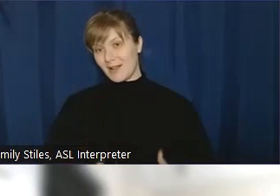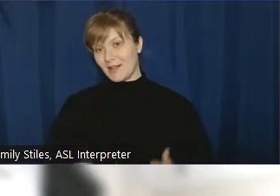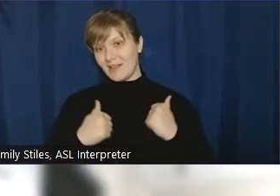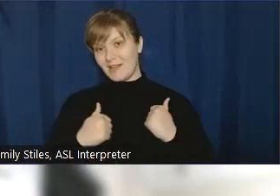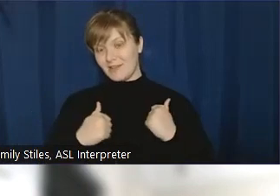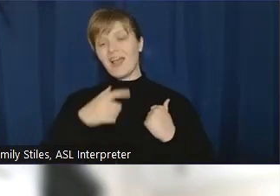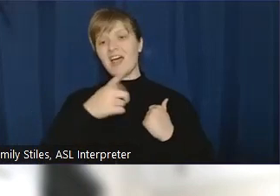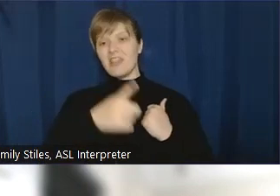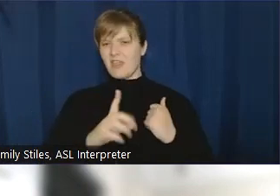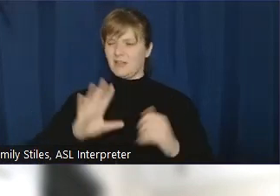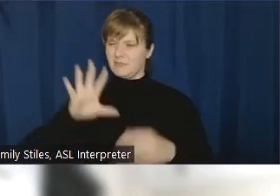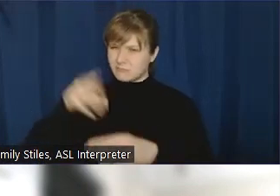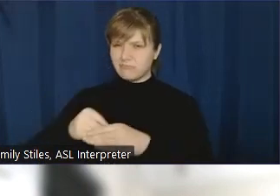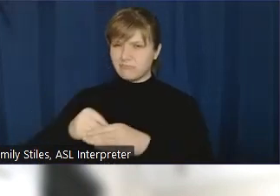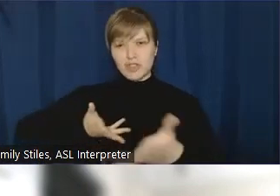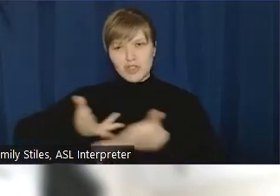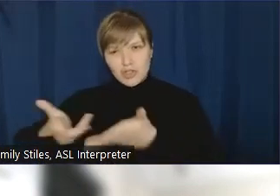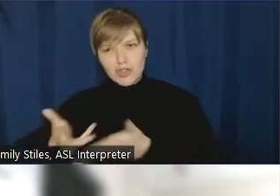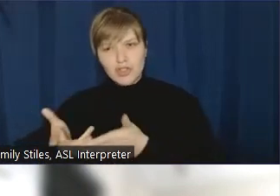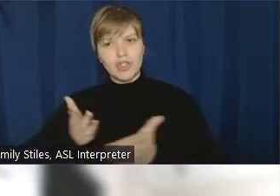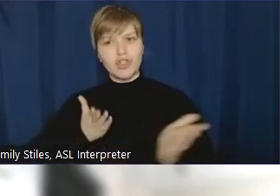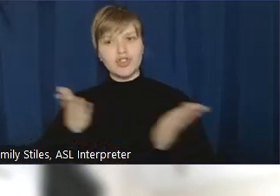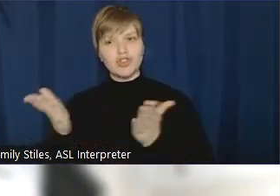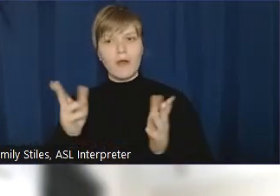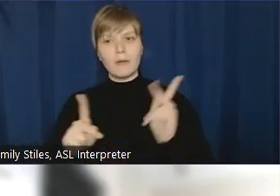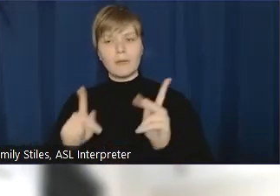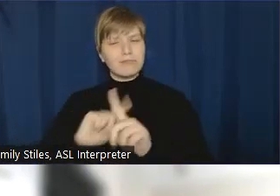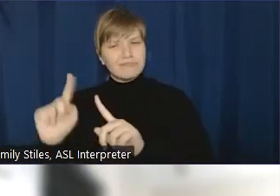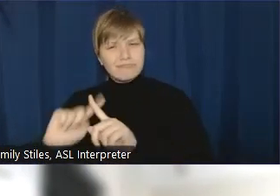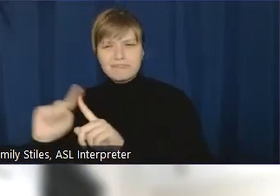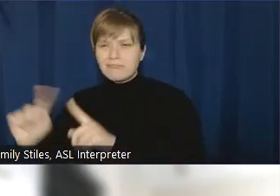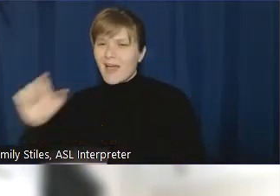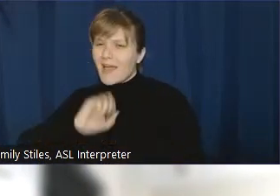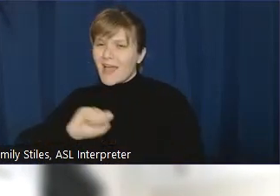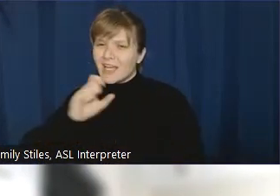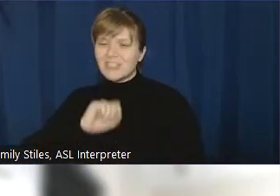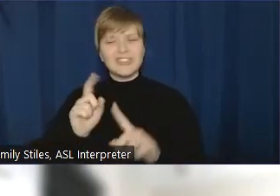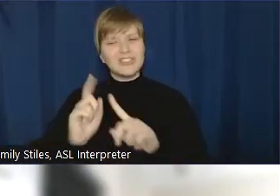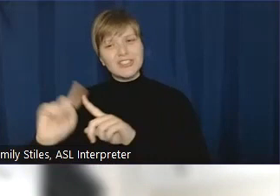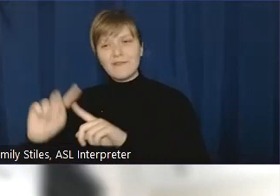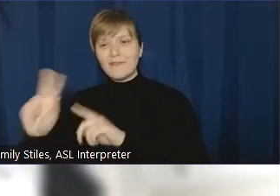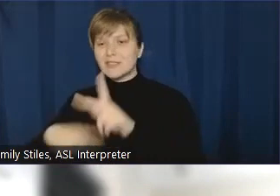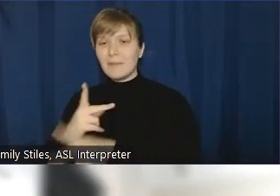disabilities of all ages and types of disabilities by providing information and resources,